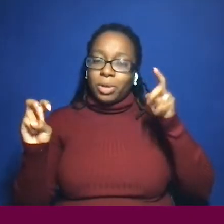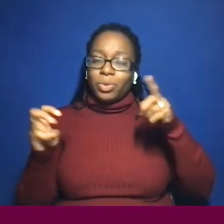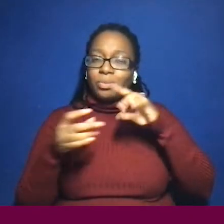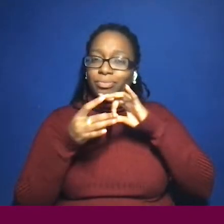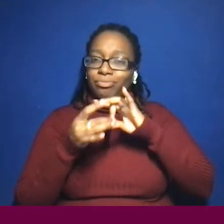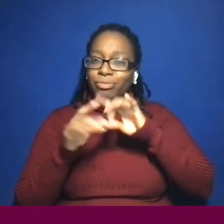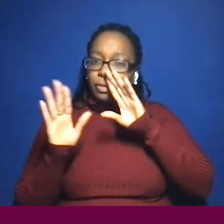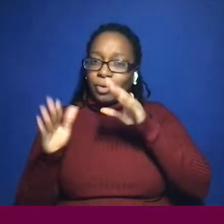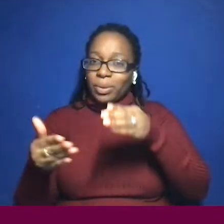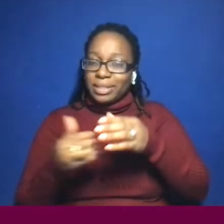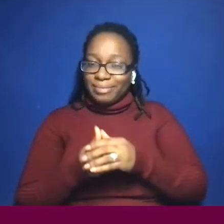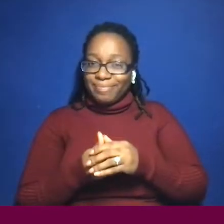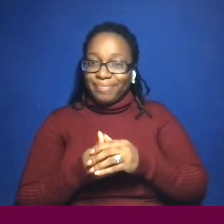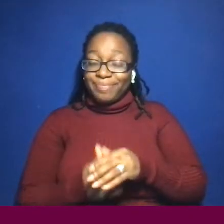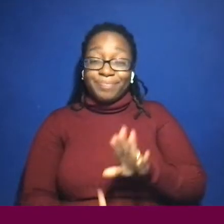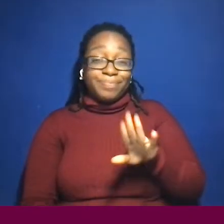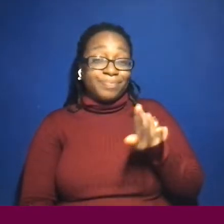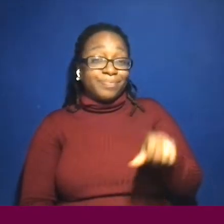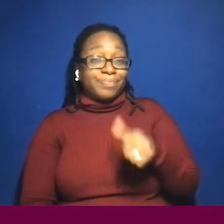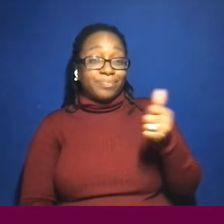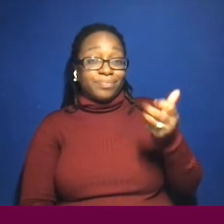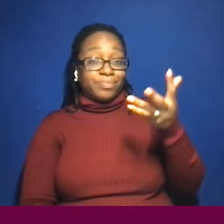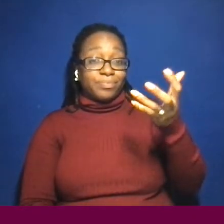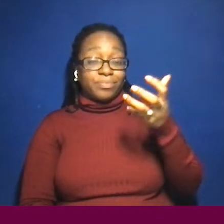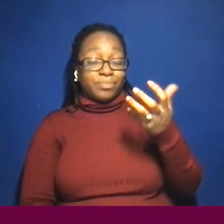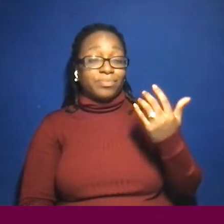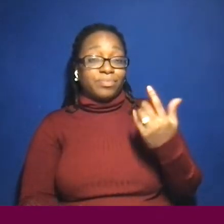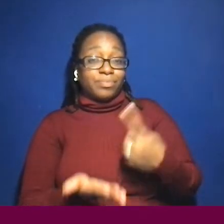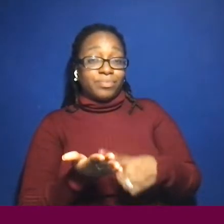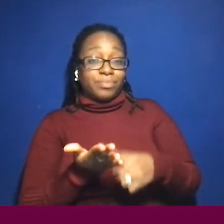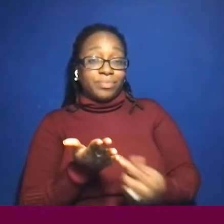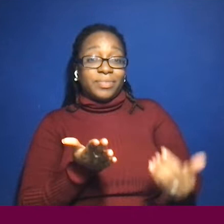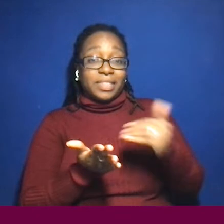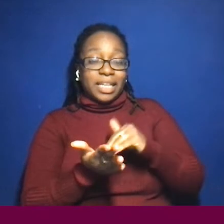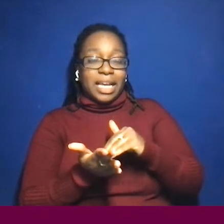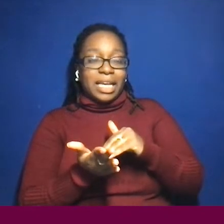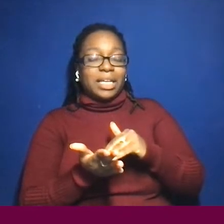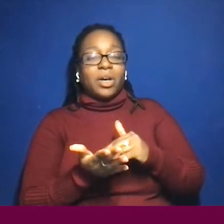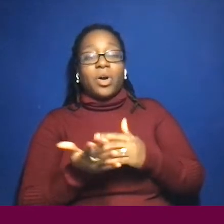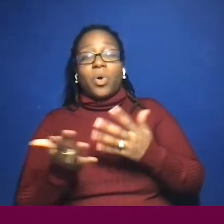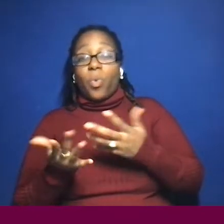And the other thing I want to reflect back on is just getting to what's changed and what hasn't.